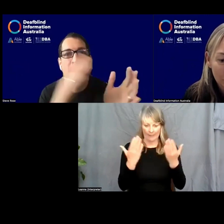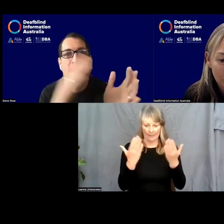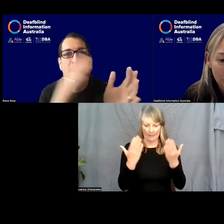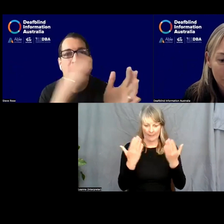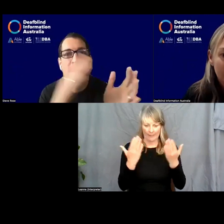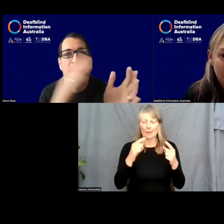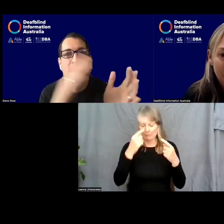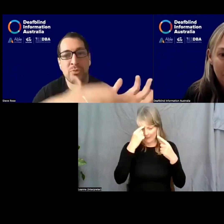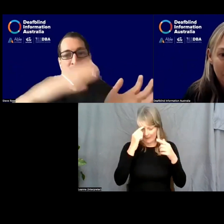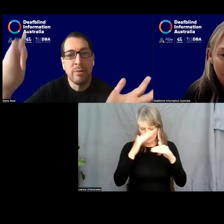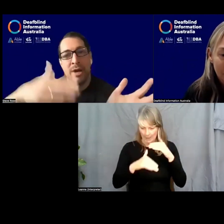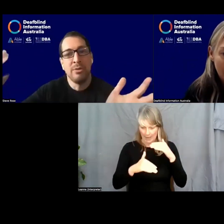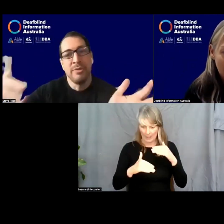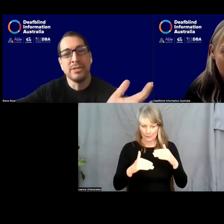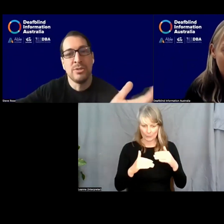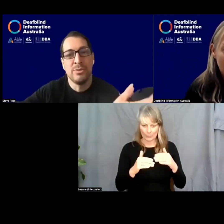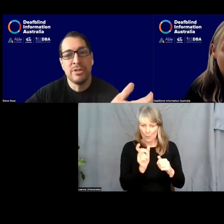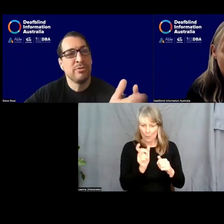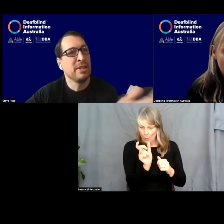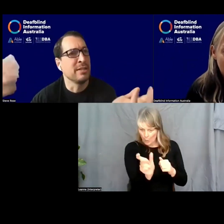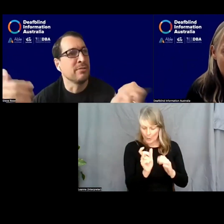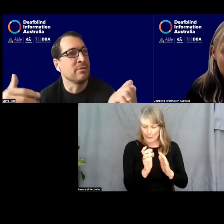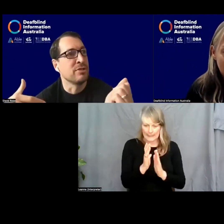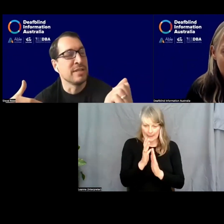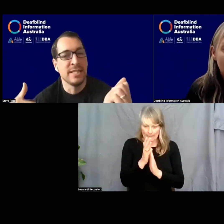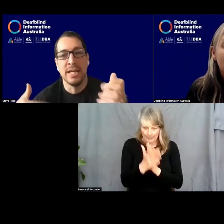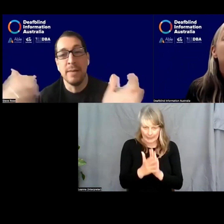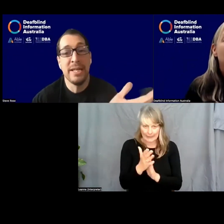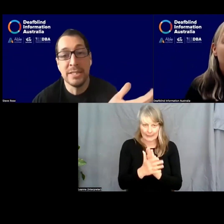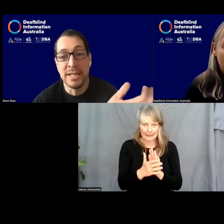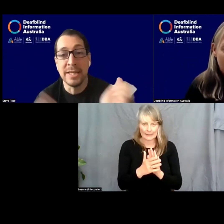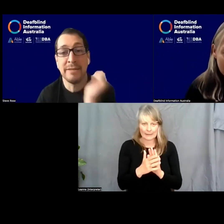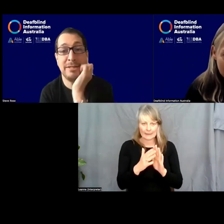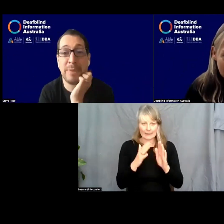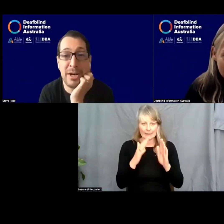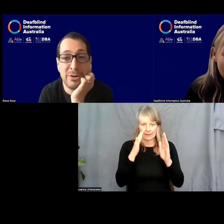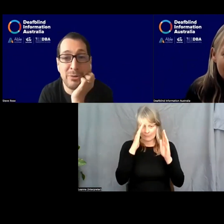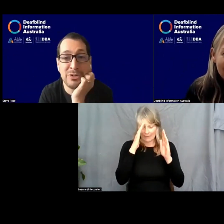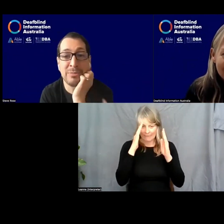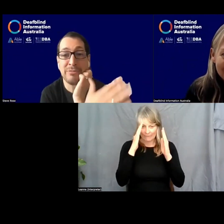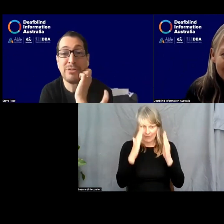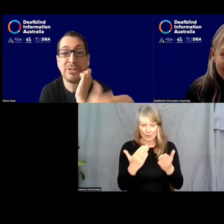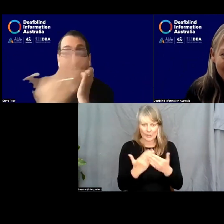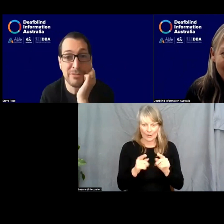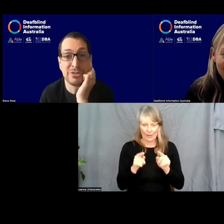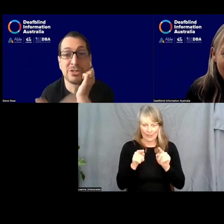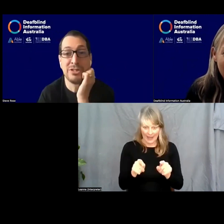we can, that will help things to evolve. I meant to say it as part of what we're doing, but focussing on functions